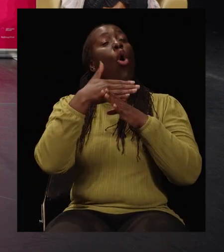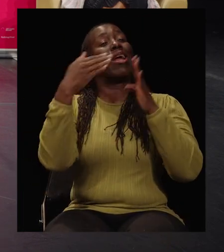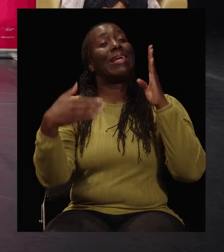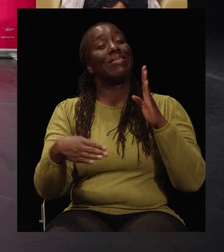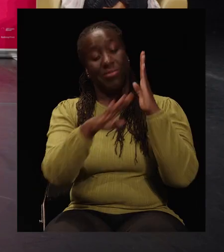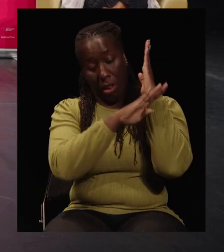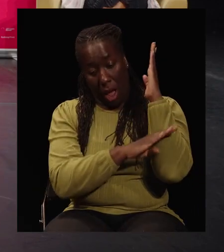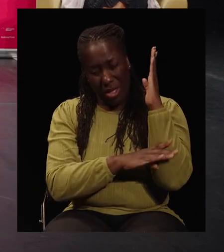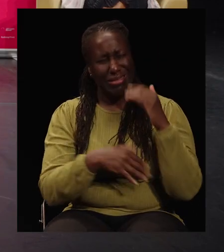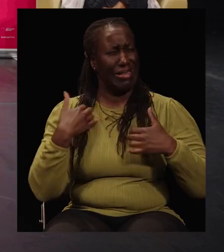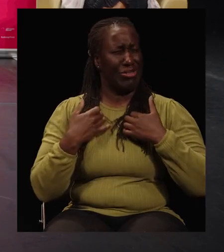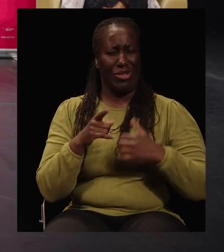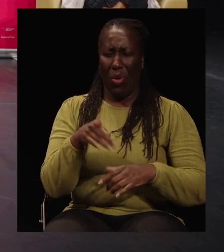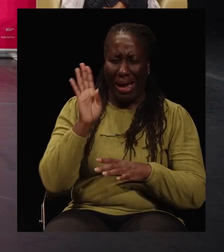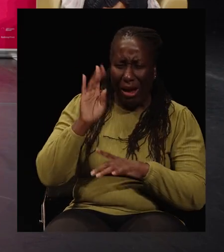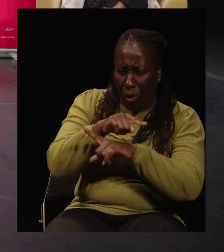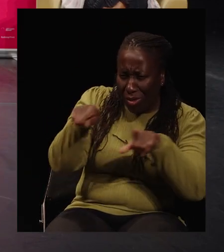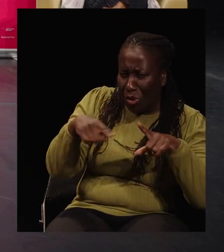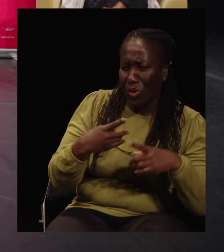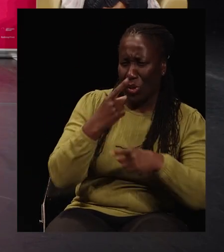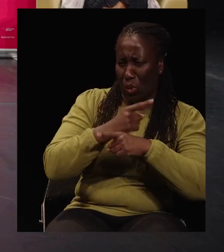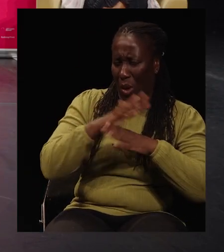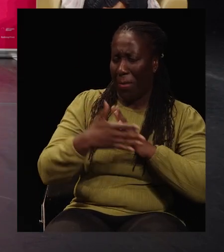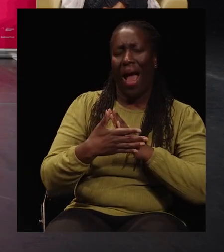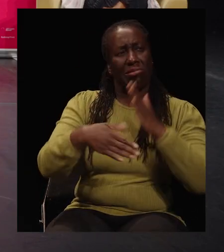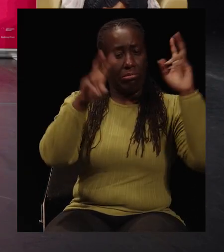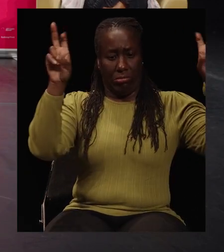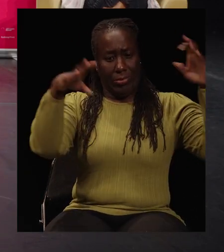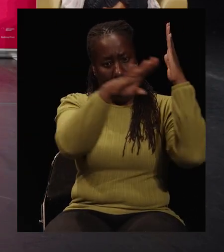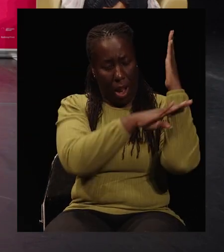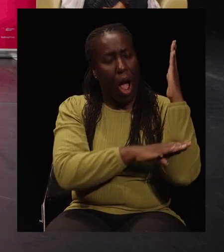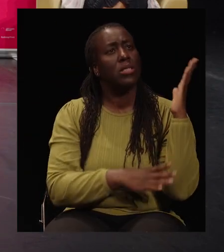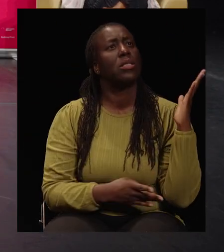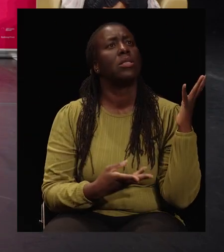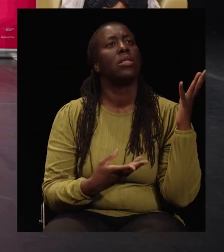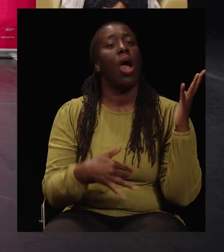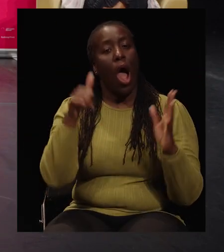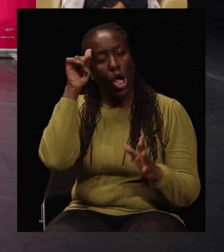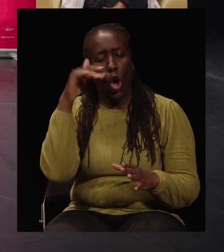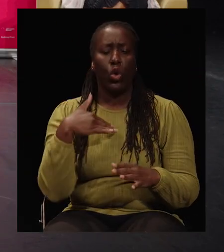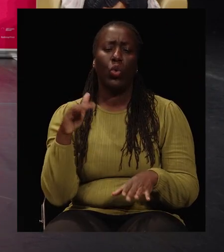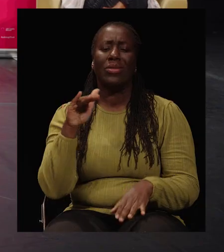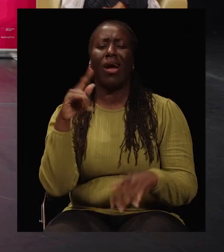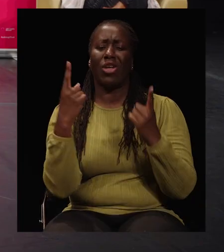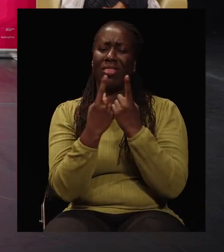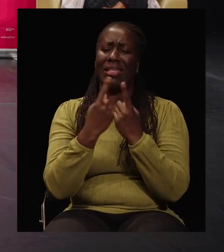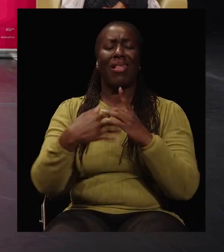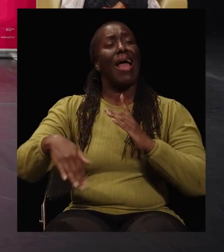because it's so interest to talk about class now, in the sense that, I know you've touched on things like intersectionality,